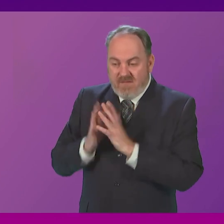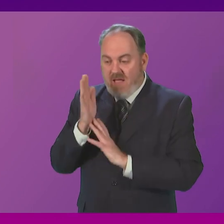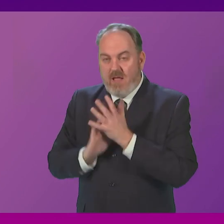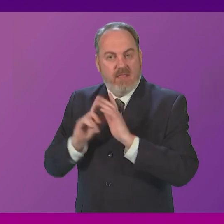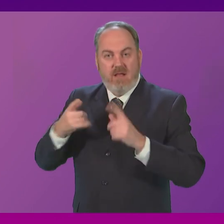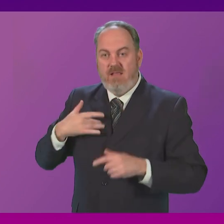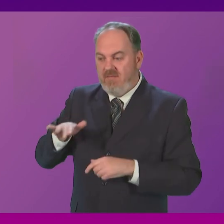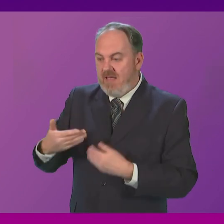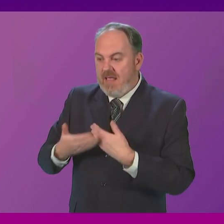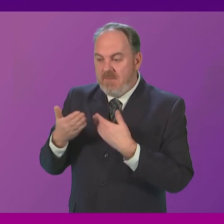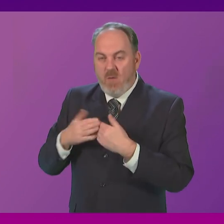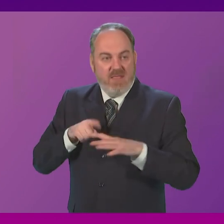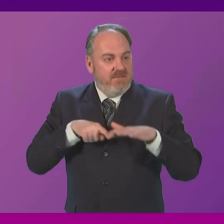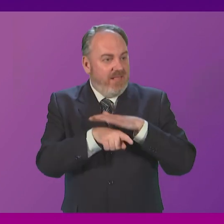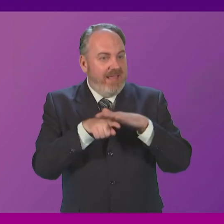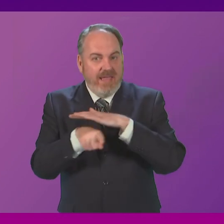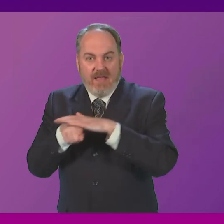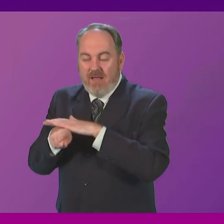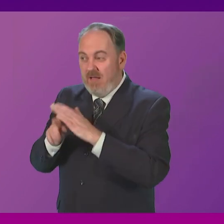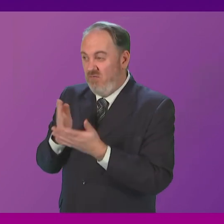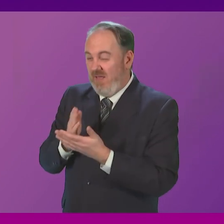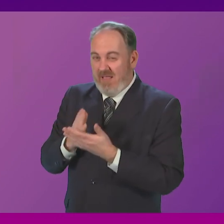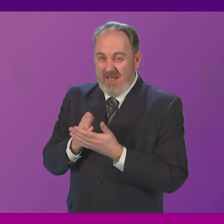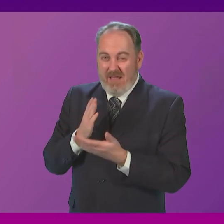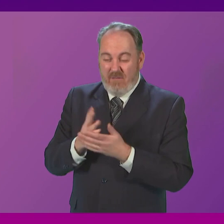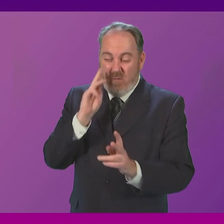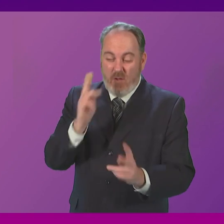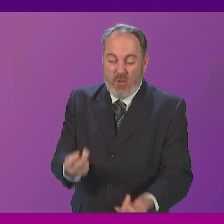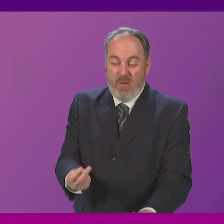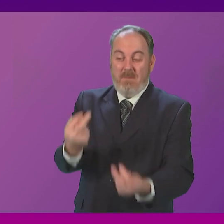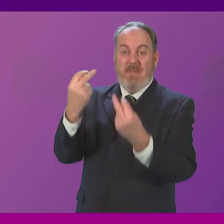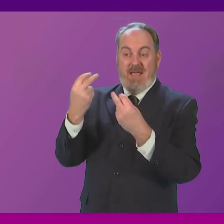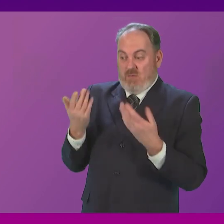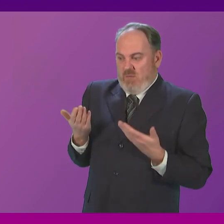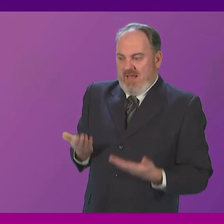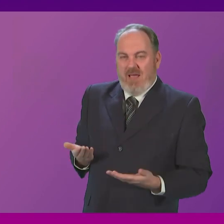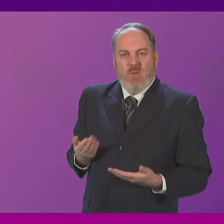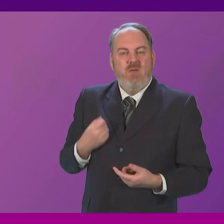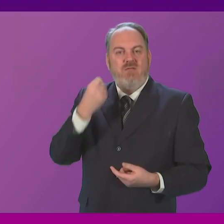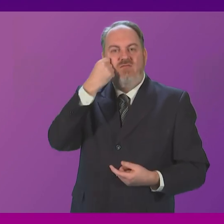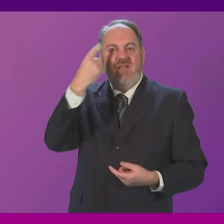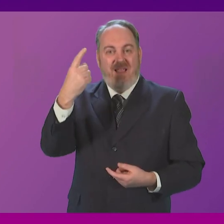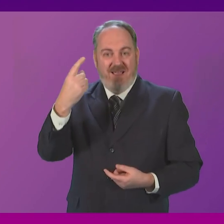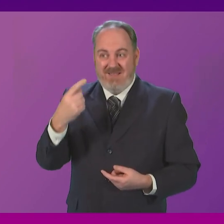we will come to look back on this time with an understanding that we were already living in the early days of a new cold war.